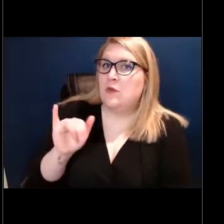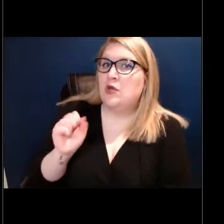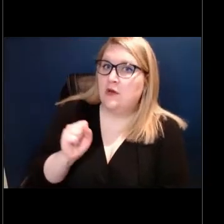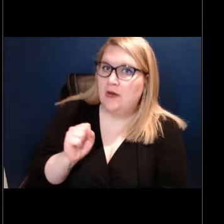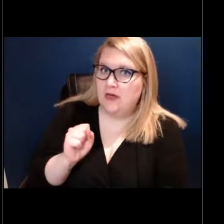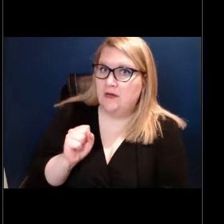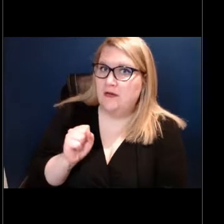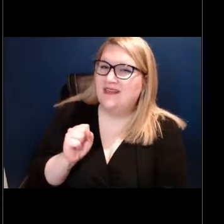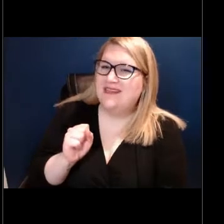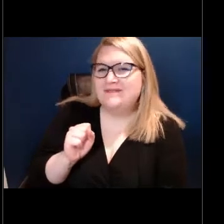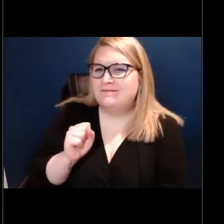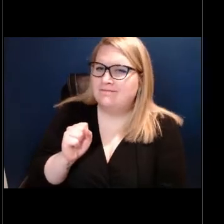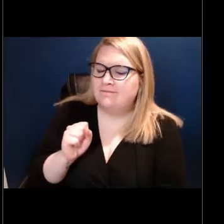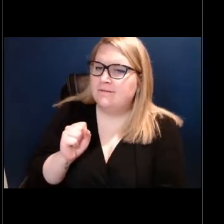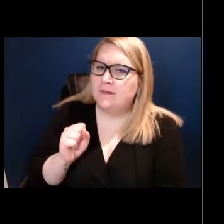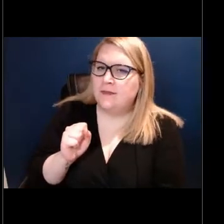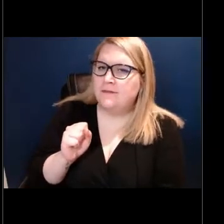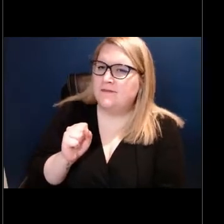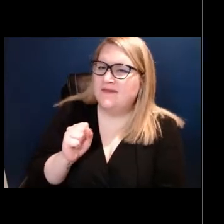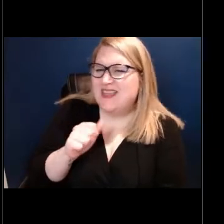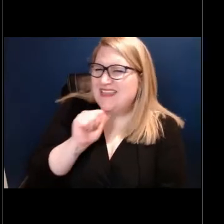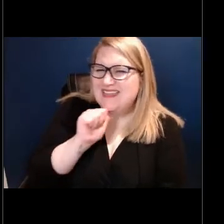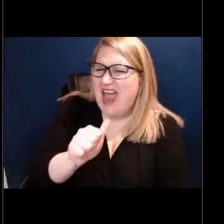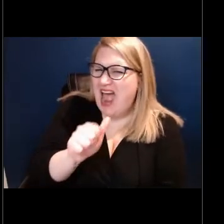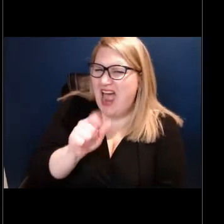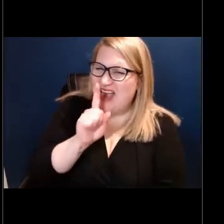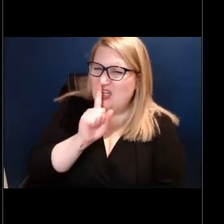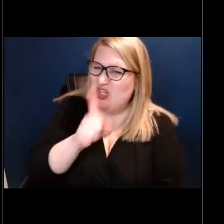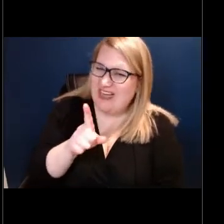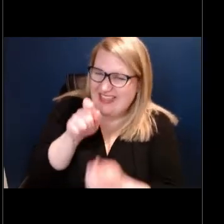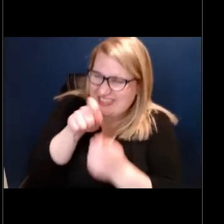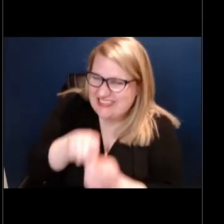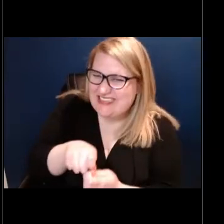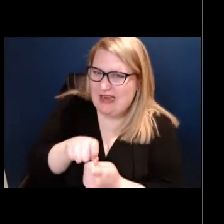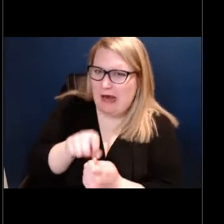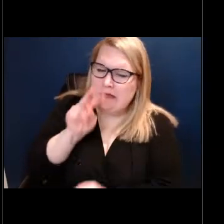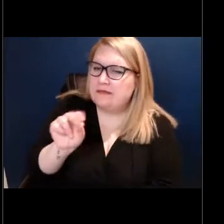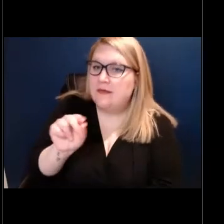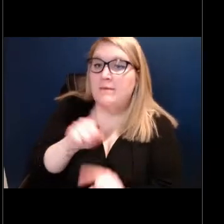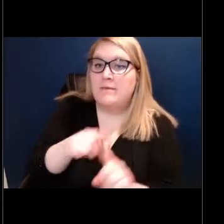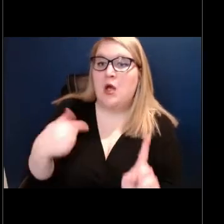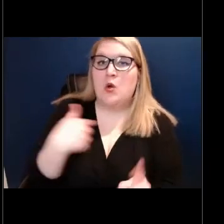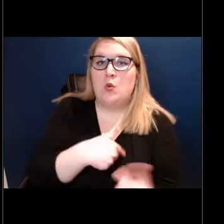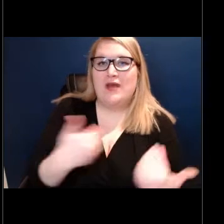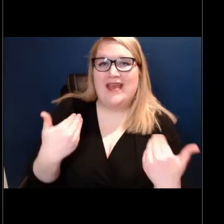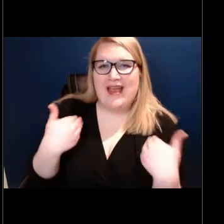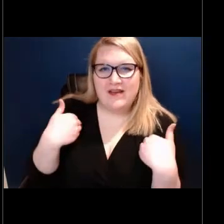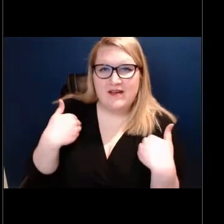Not in any detail, but what we do have is the discover spacecraft.